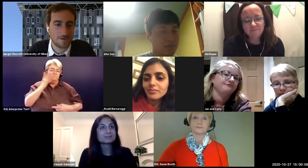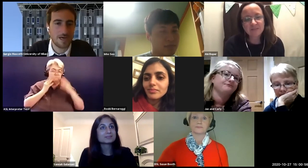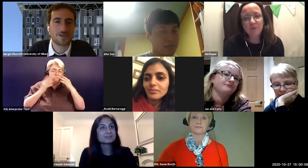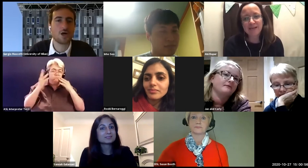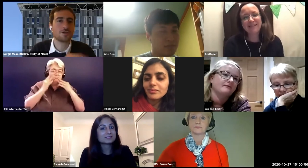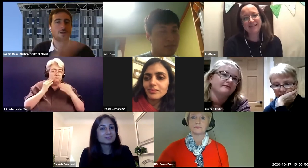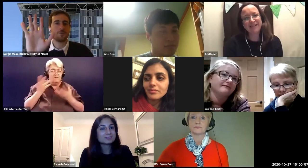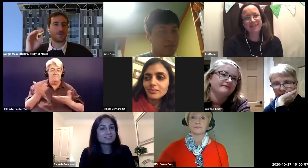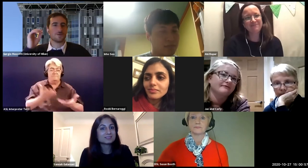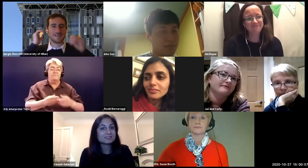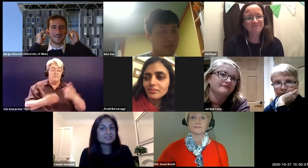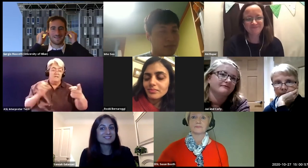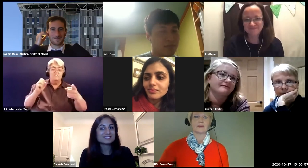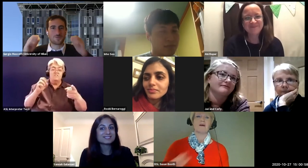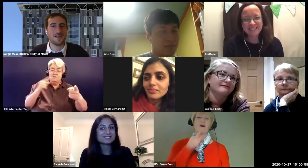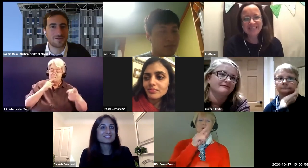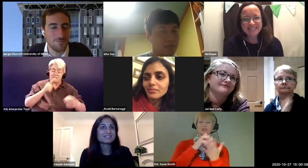I totally agree with you Sannah that's a brilliant comment